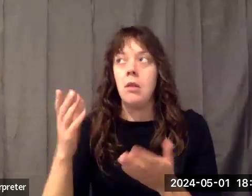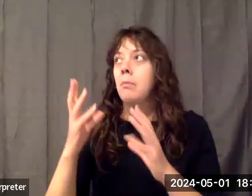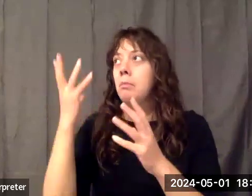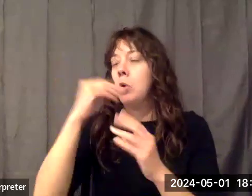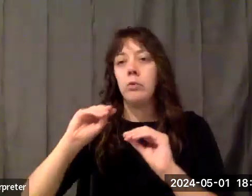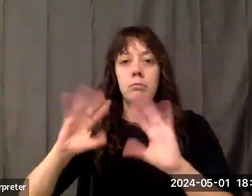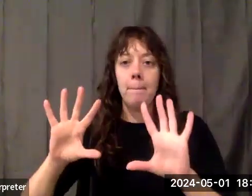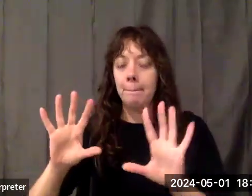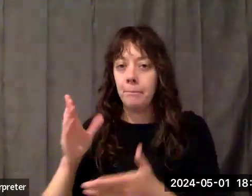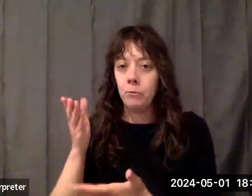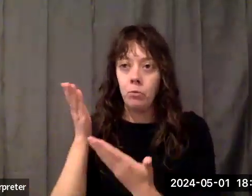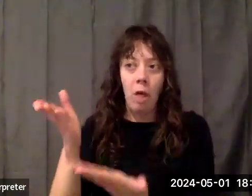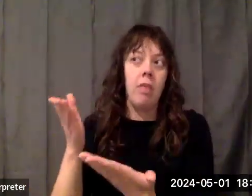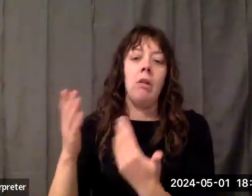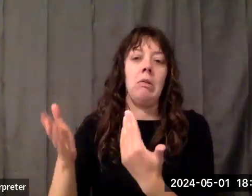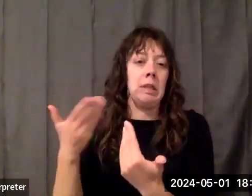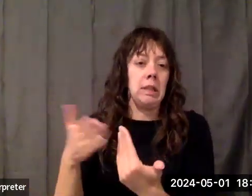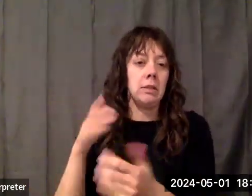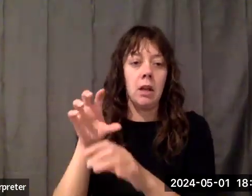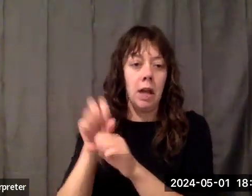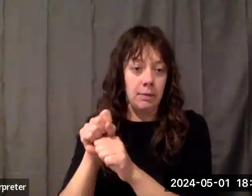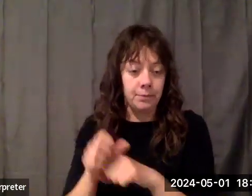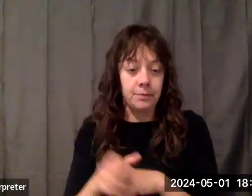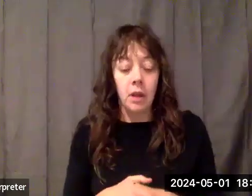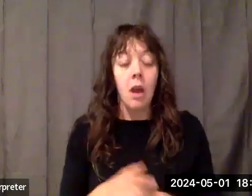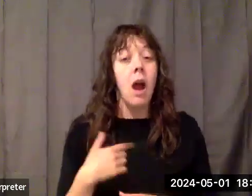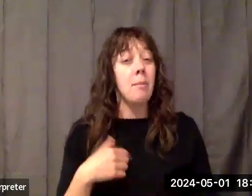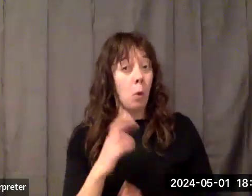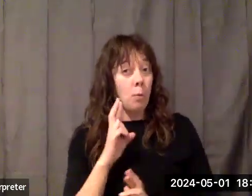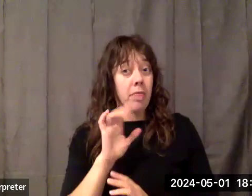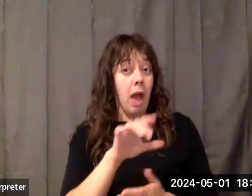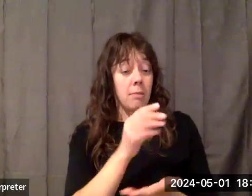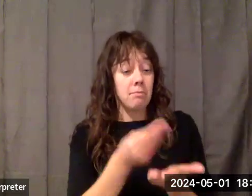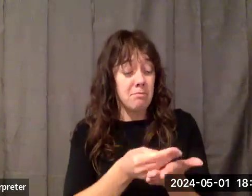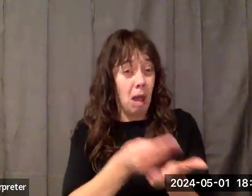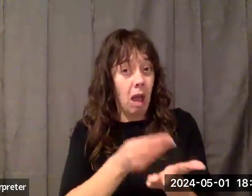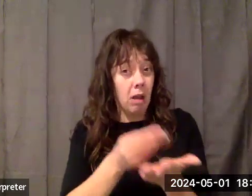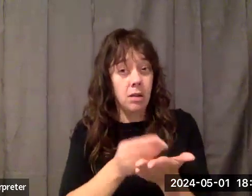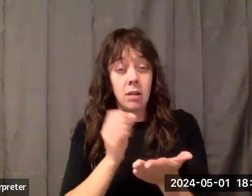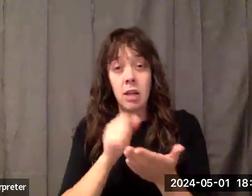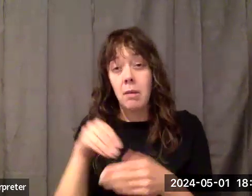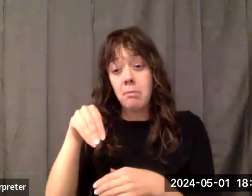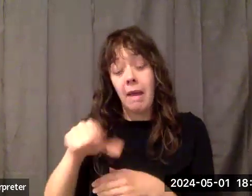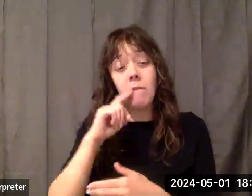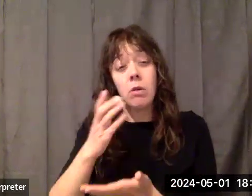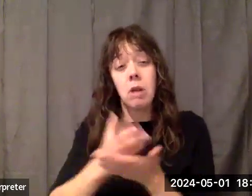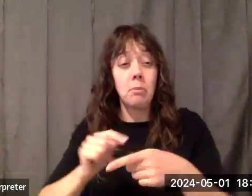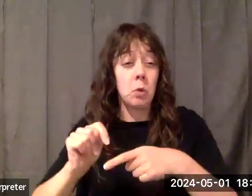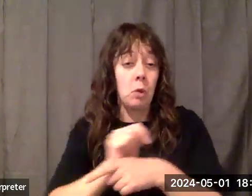My hope is that that stipend could cover some trainings and expand free trainings to obtain CEUs